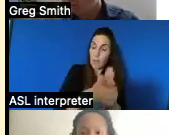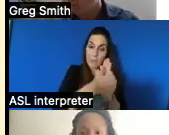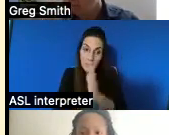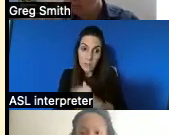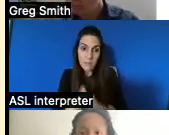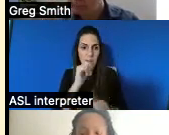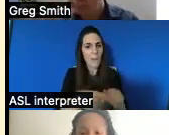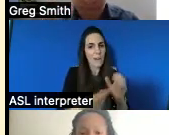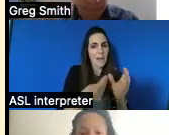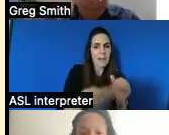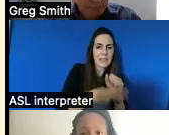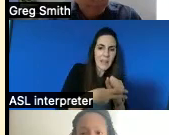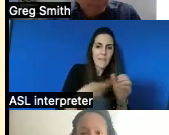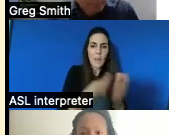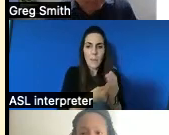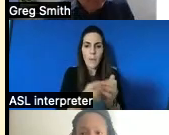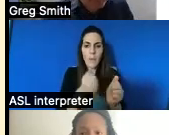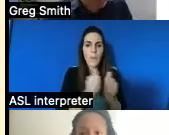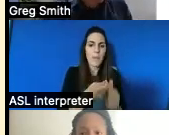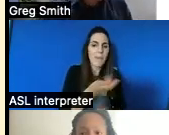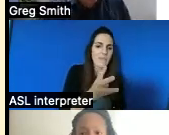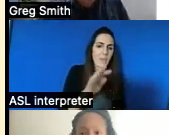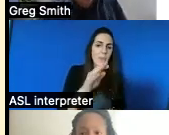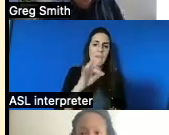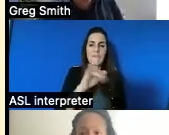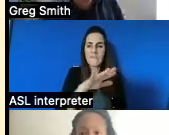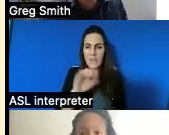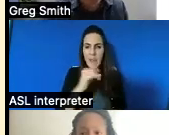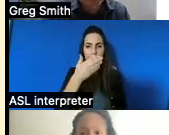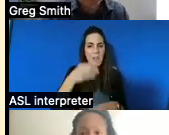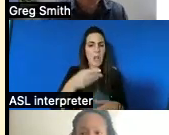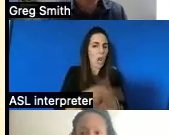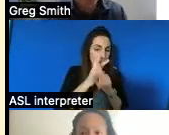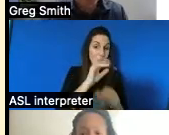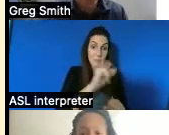fees and better loan opportunities although that's certainly a perk it can also have a